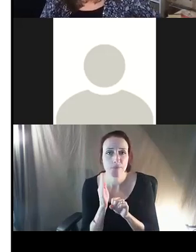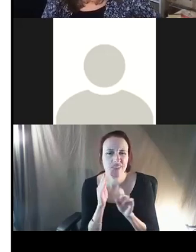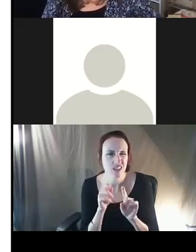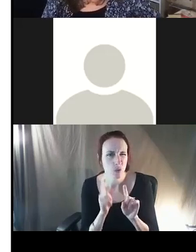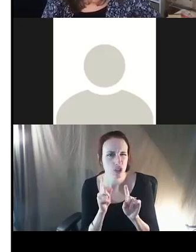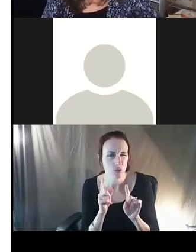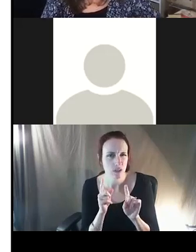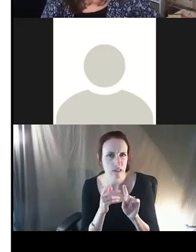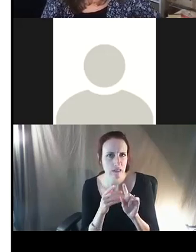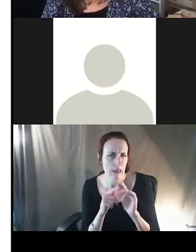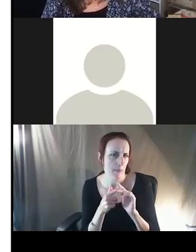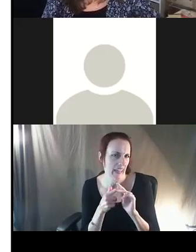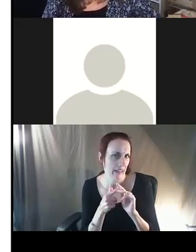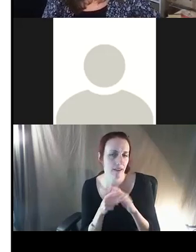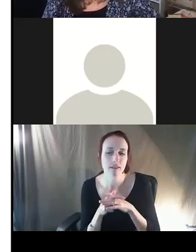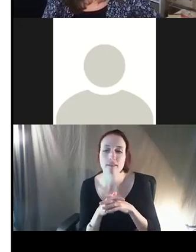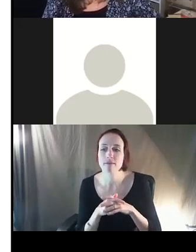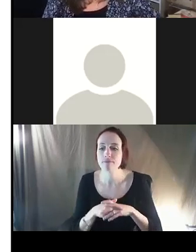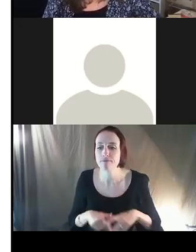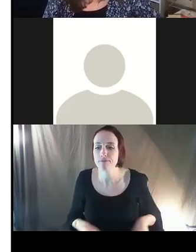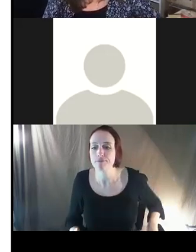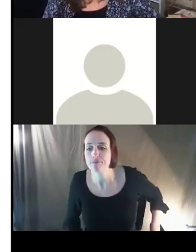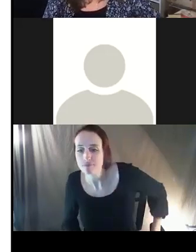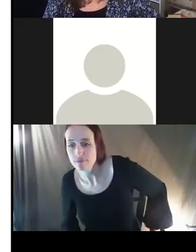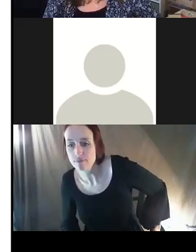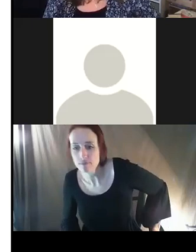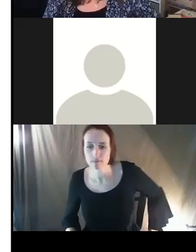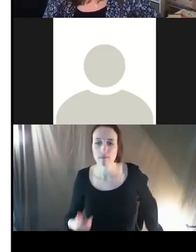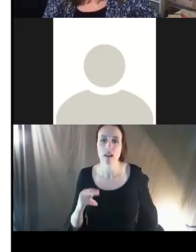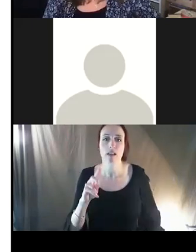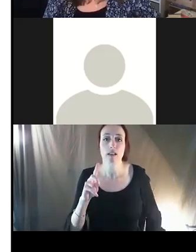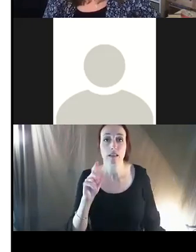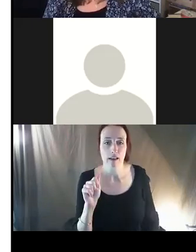Glenda Sims: I want to pick up the smartphone. One of the things that I think is fascinating is